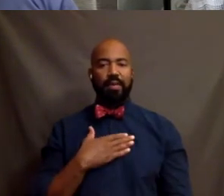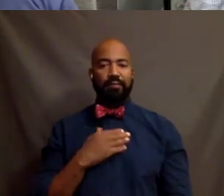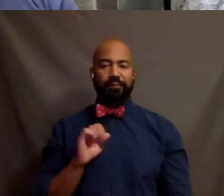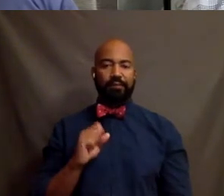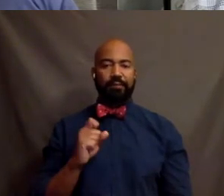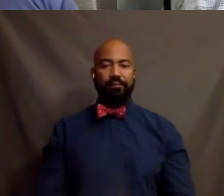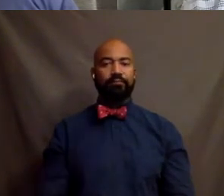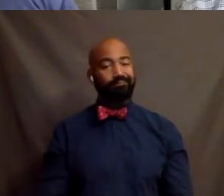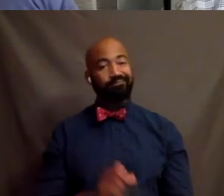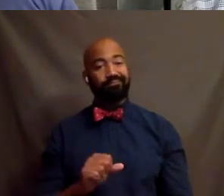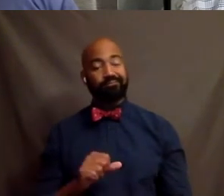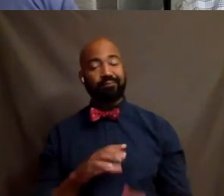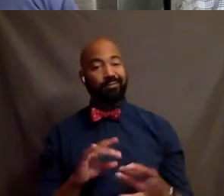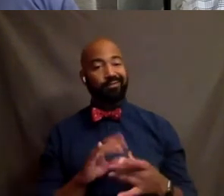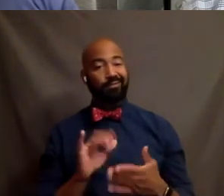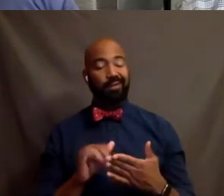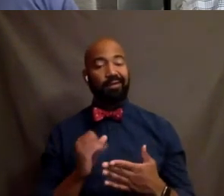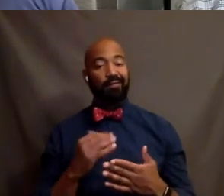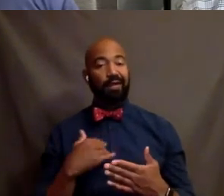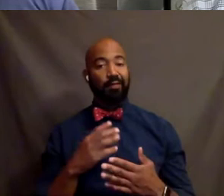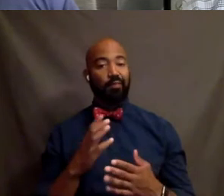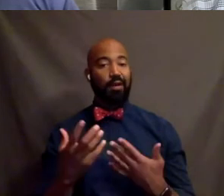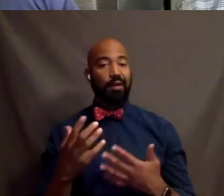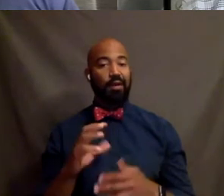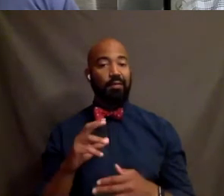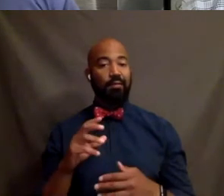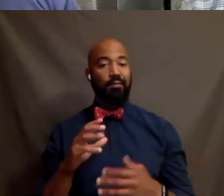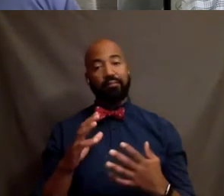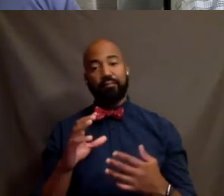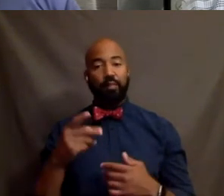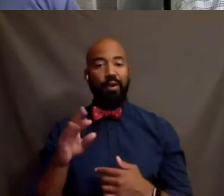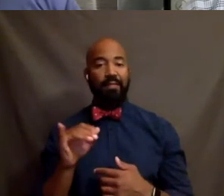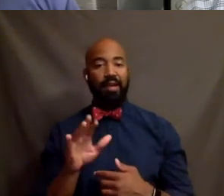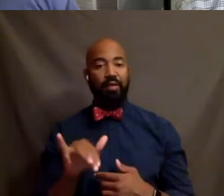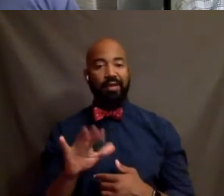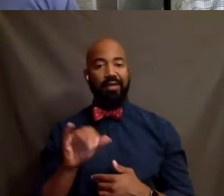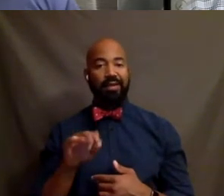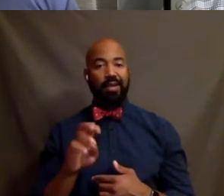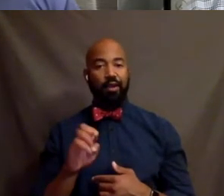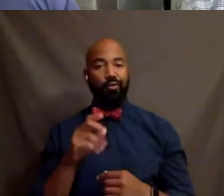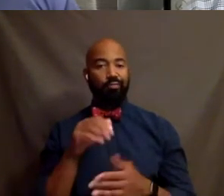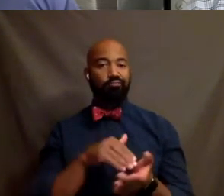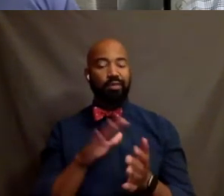If you have a primary care provider, they can refer you to an endocrinologist that would be most appropriately housed